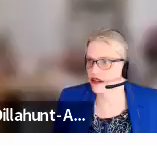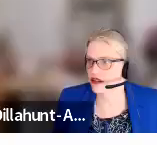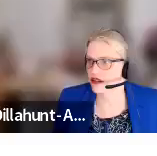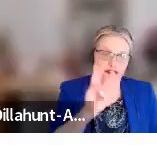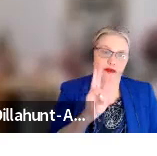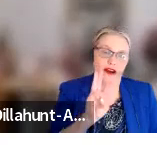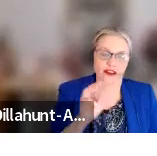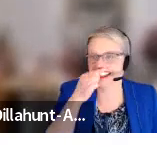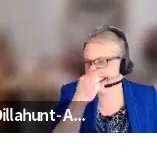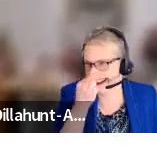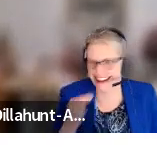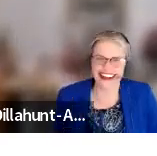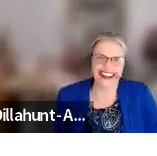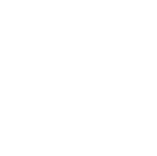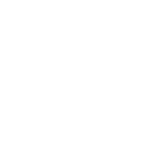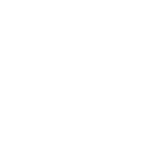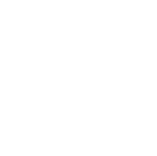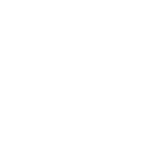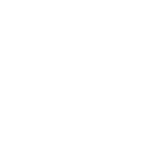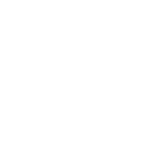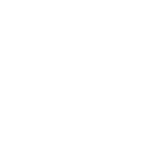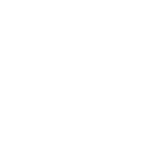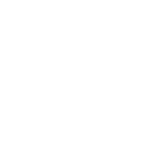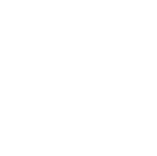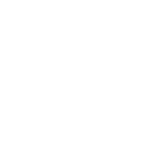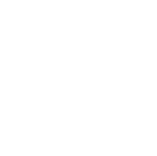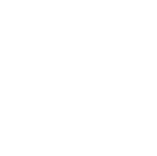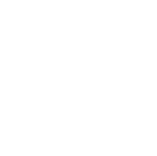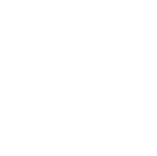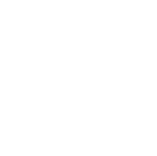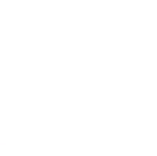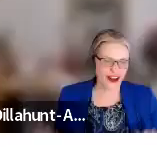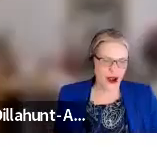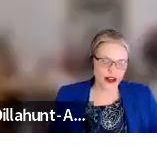I have three monitors. Walt: We can see the visual. The video now. Dr. Dillahunt: Good.